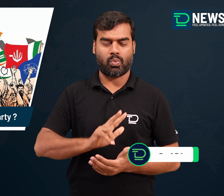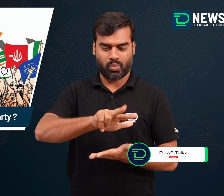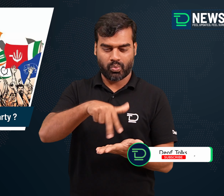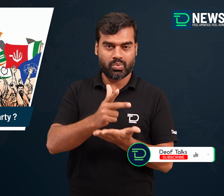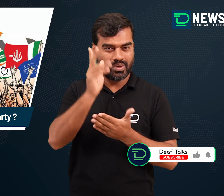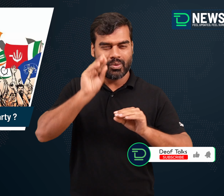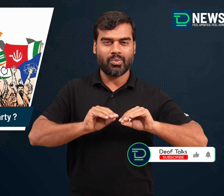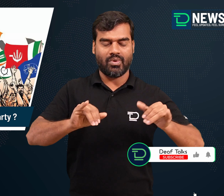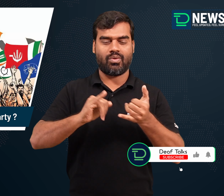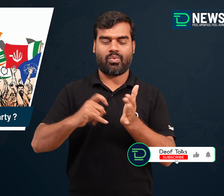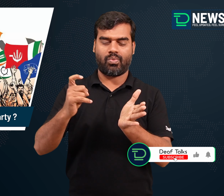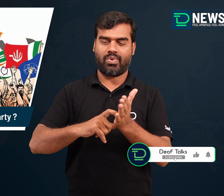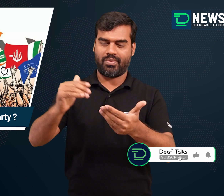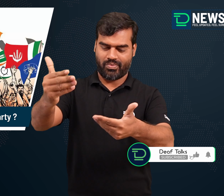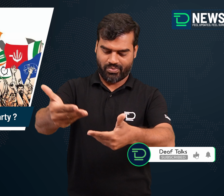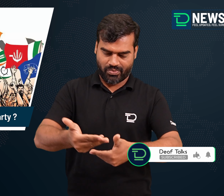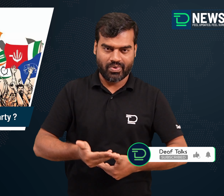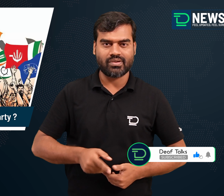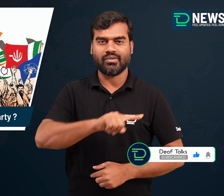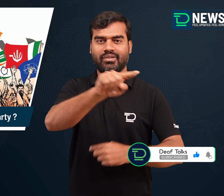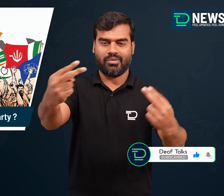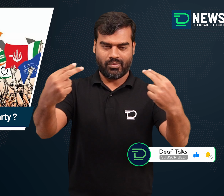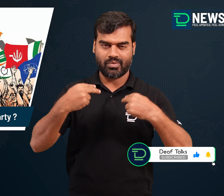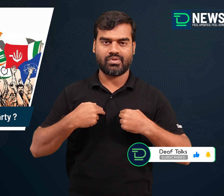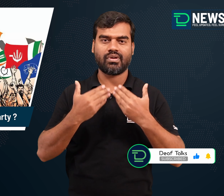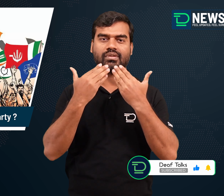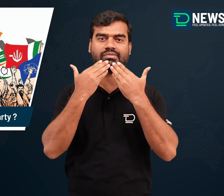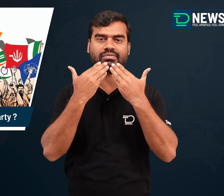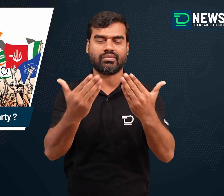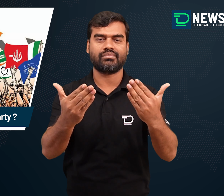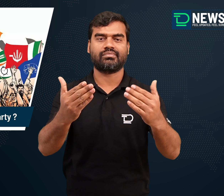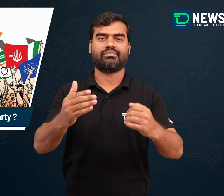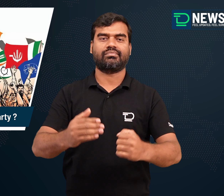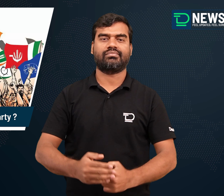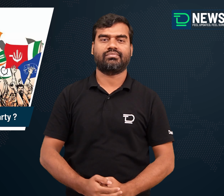Subscribe to Deaf Talks, and thanks for watching.